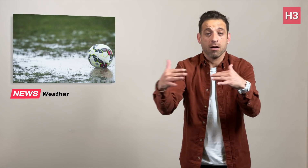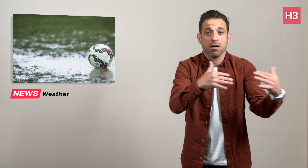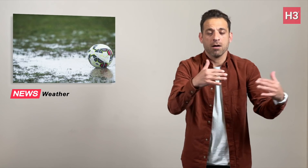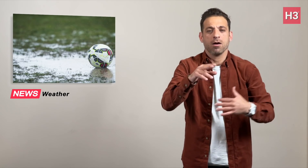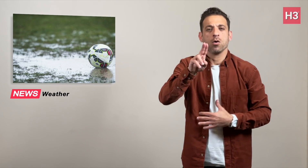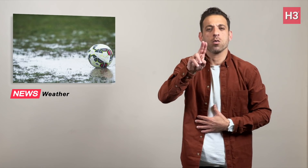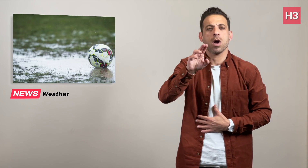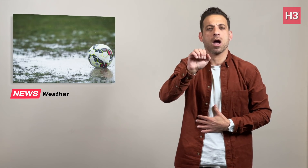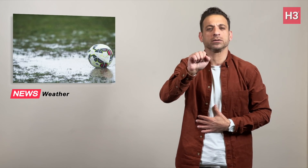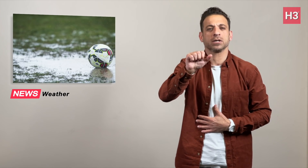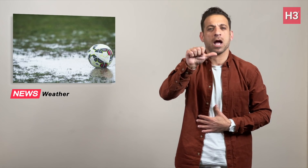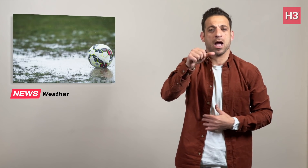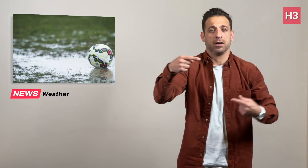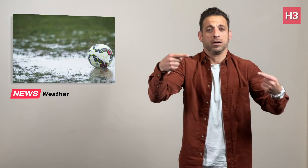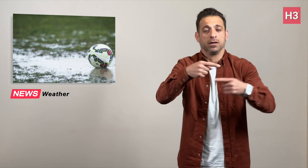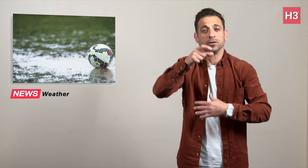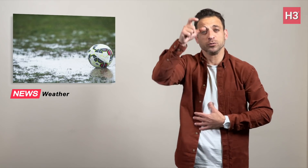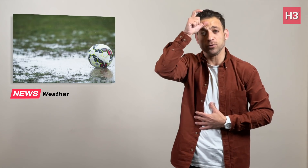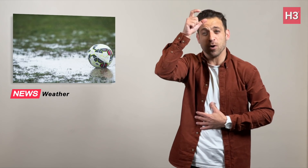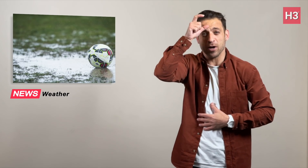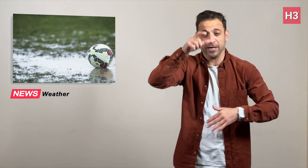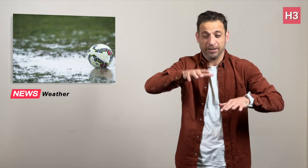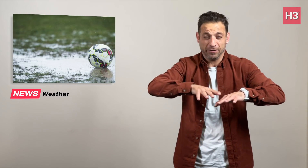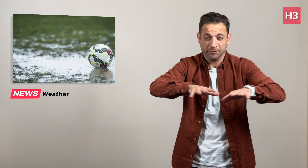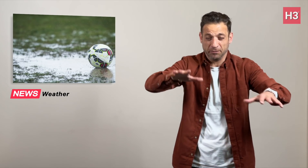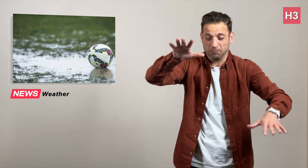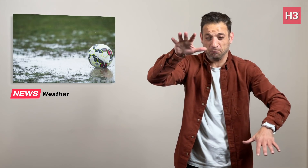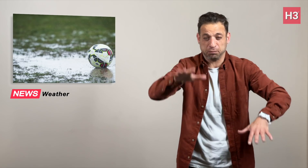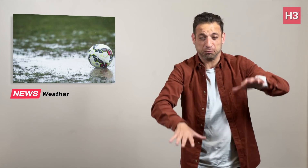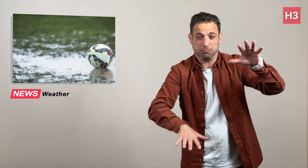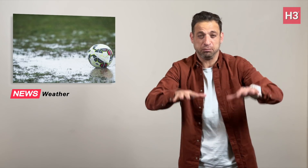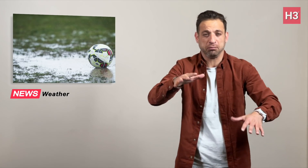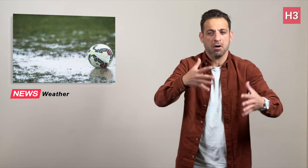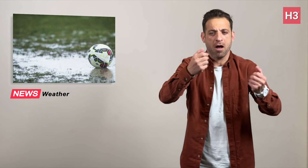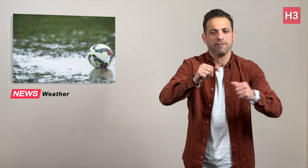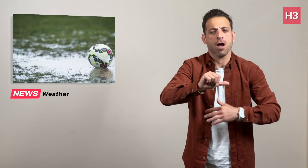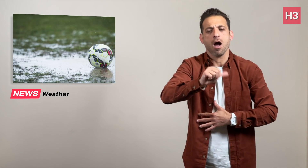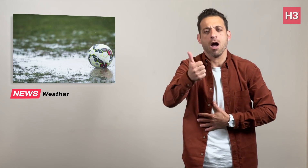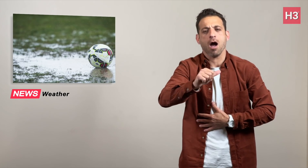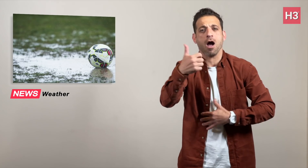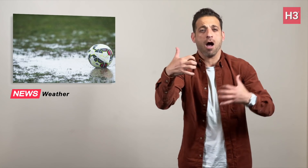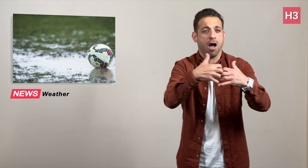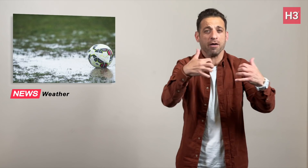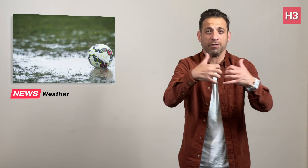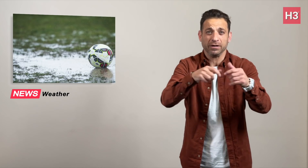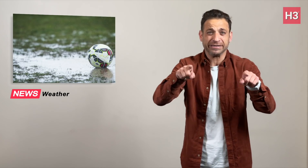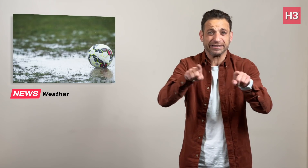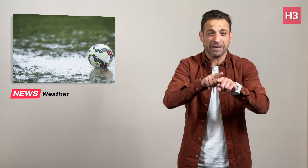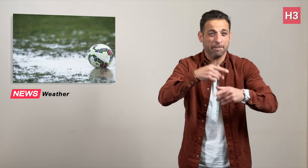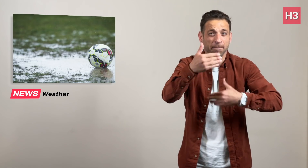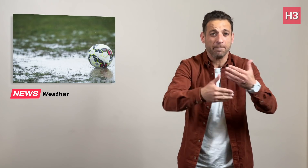The football field was badly waterlogged. After deliberation between both teams, they decided to play a friendly match